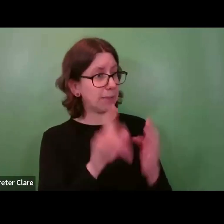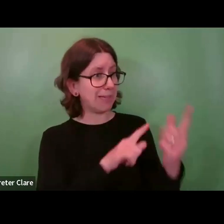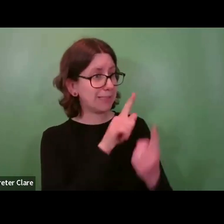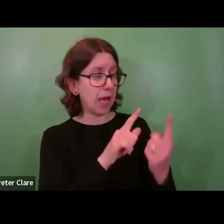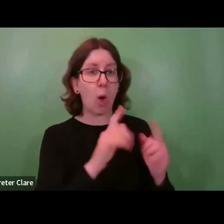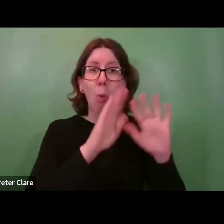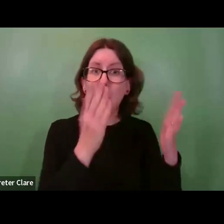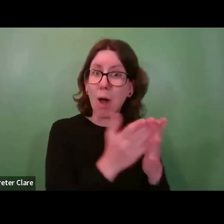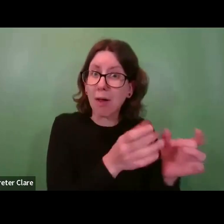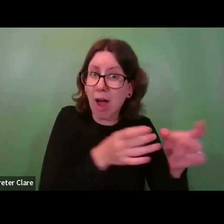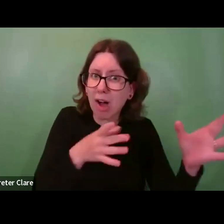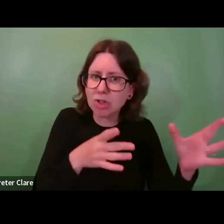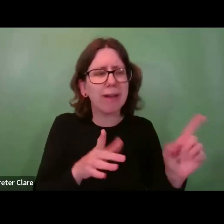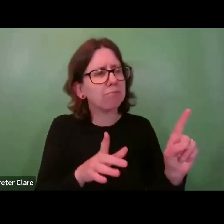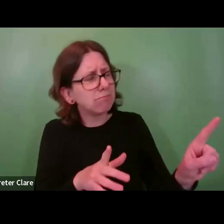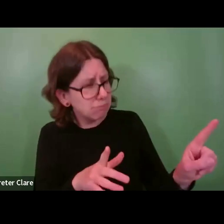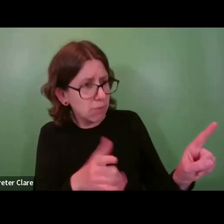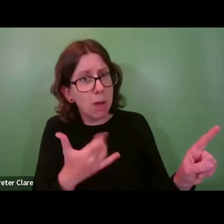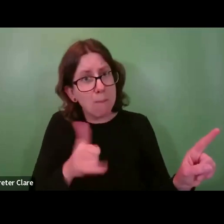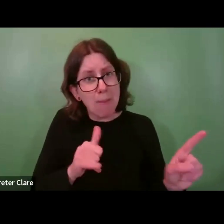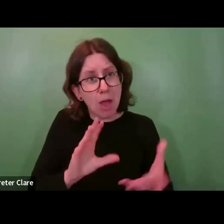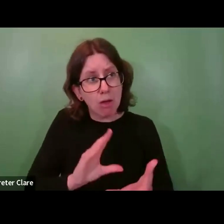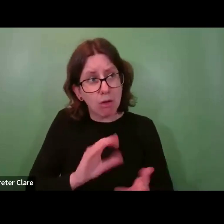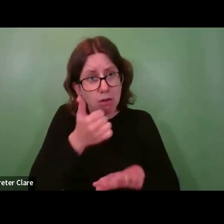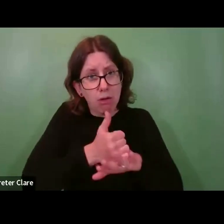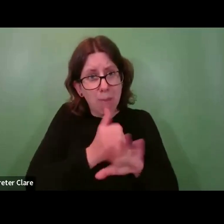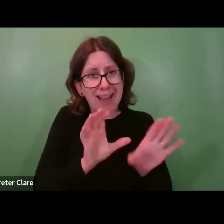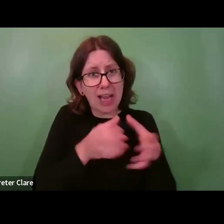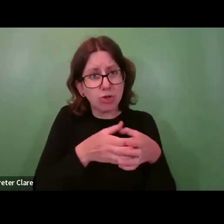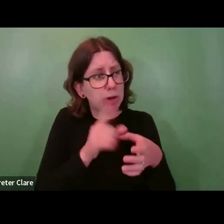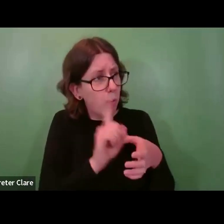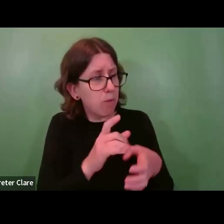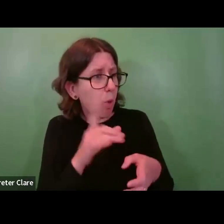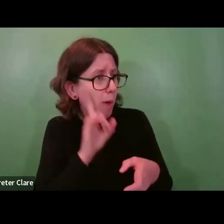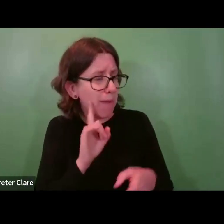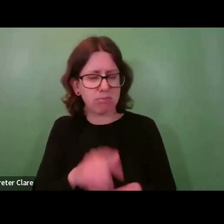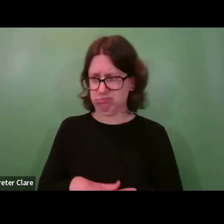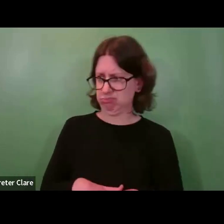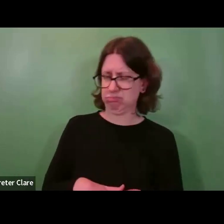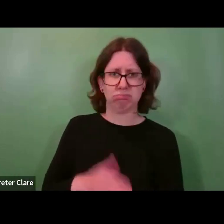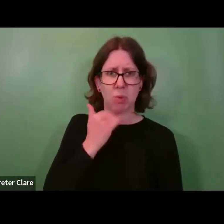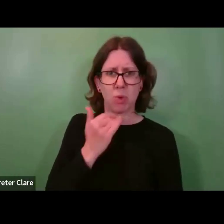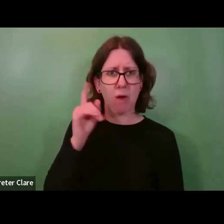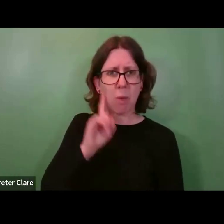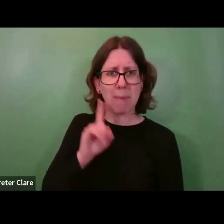"Why don't we have a category for women?" And they said, "There aren't enough women." I'm like,